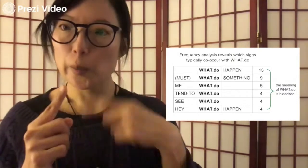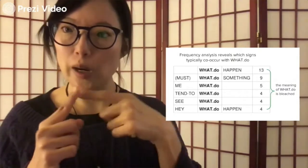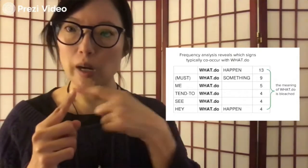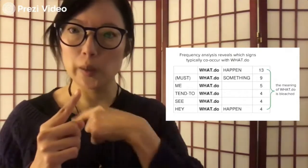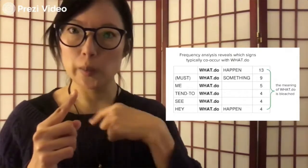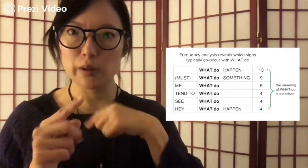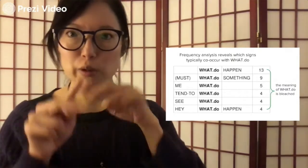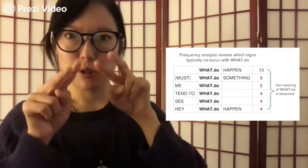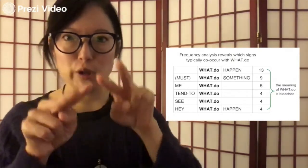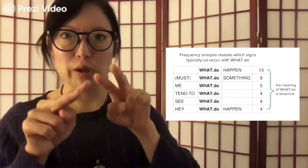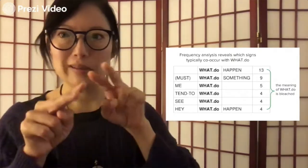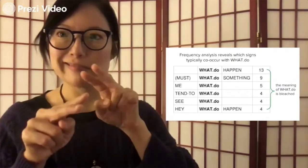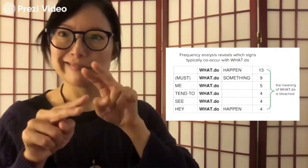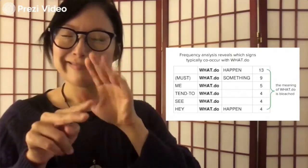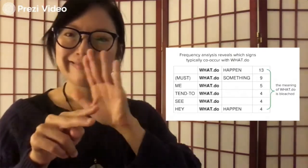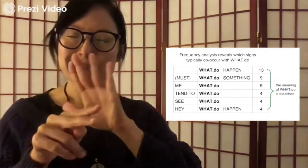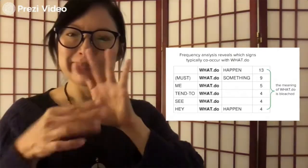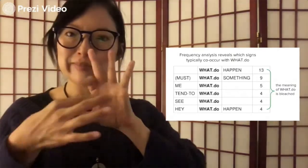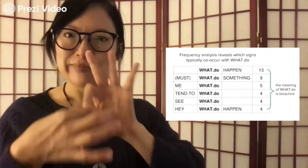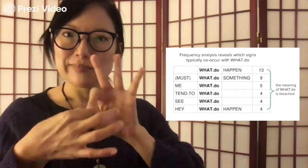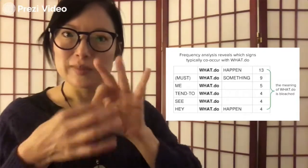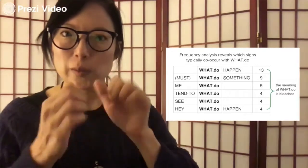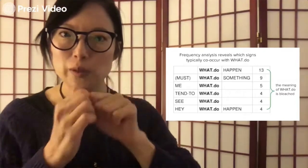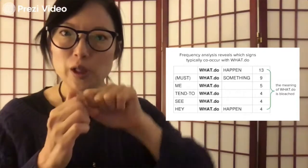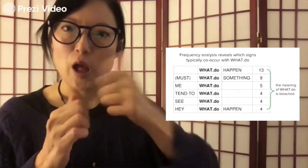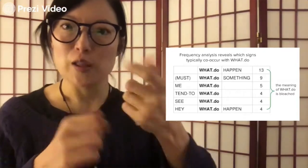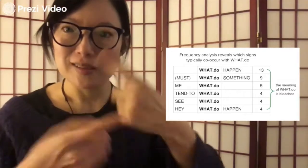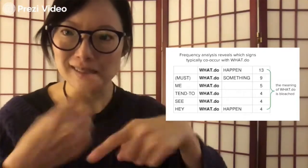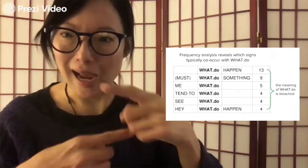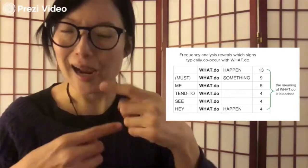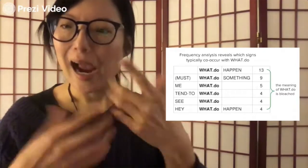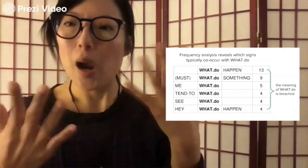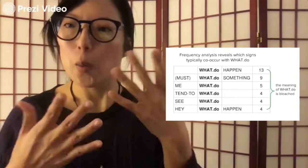of WHAT.do better when we look at its relationship with other